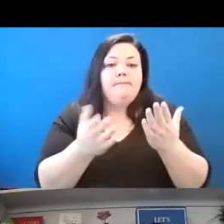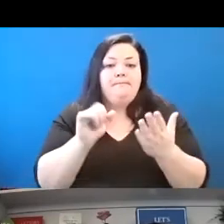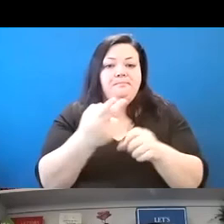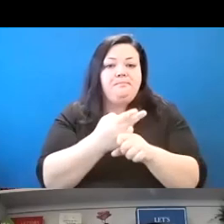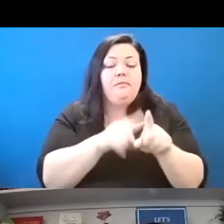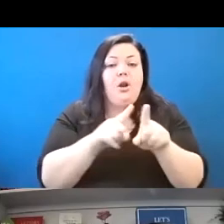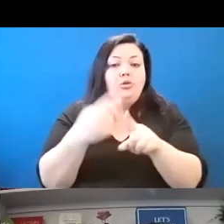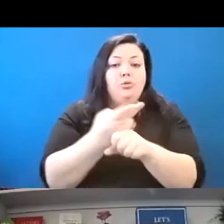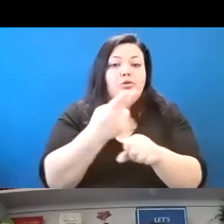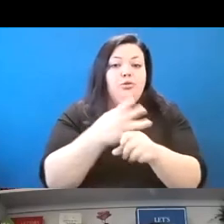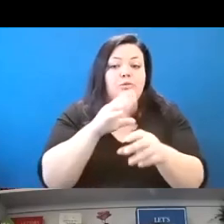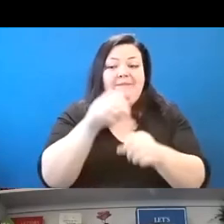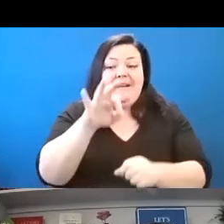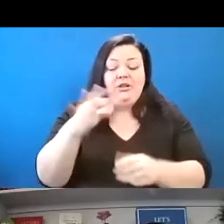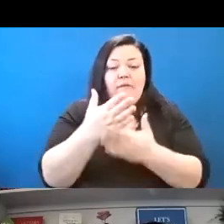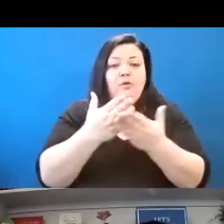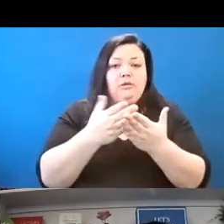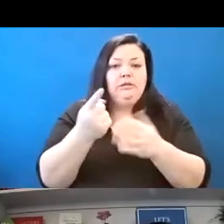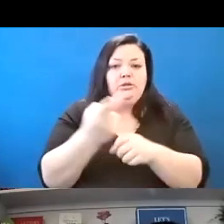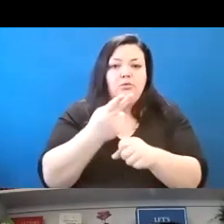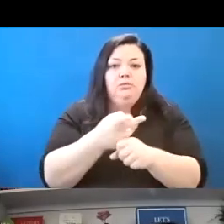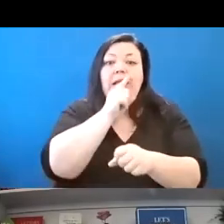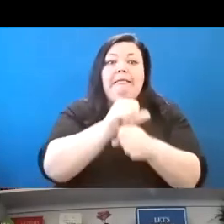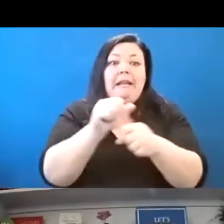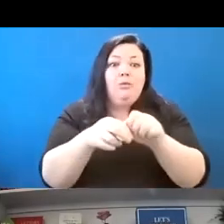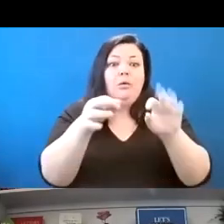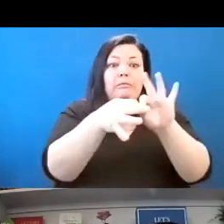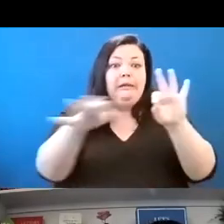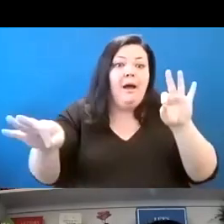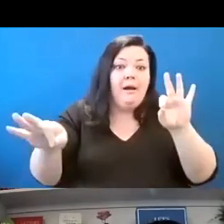fan fiction version he used a literal line so perhaps a line that stood out to you as well